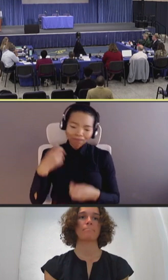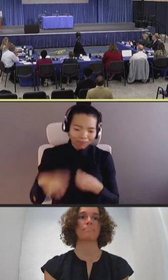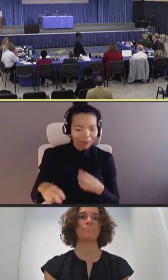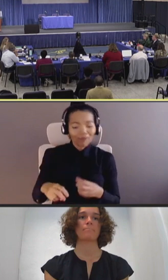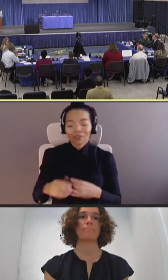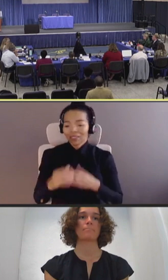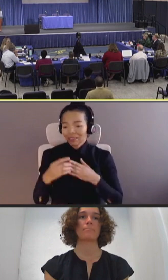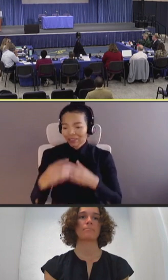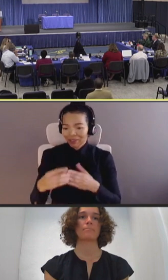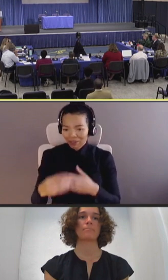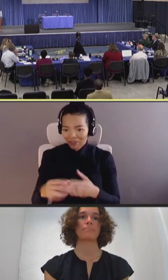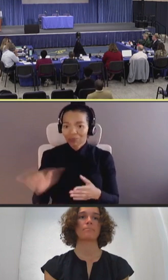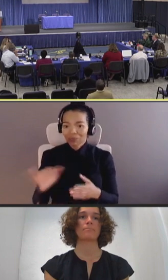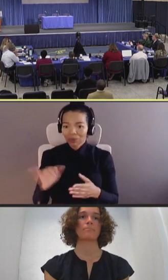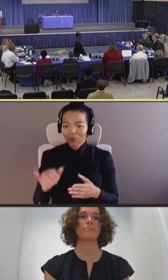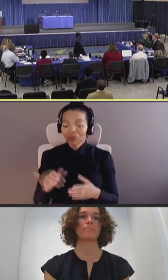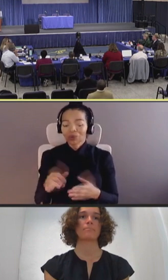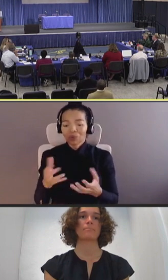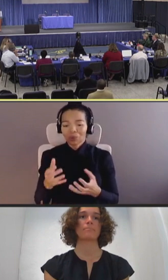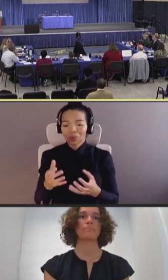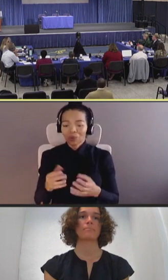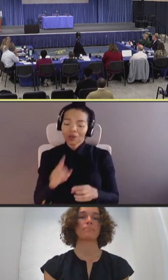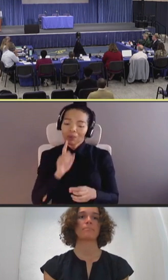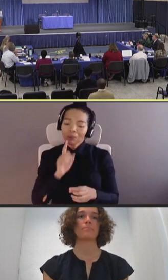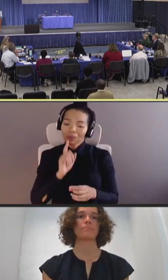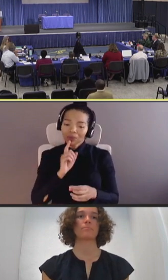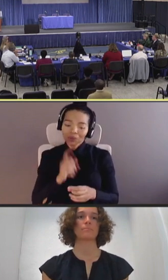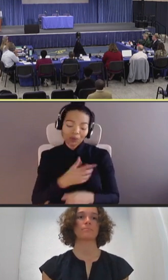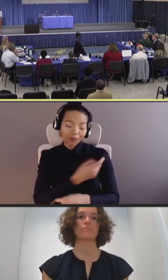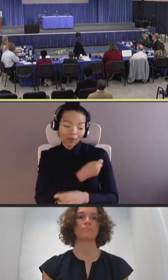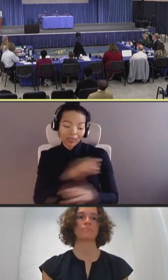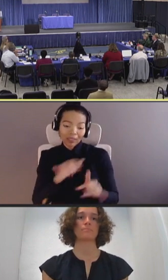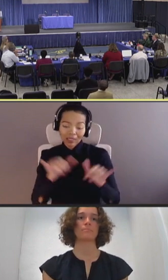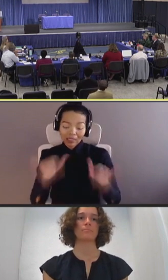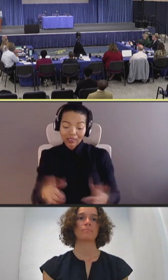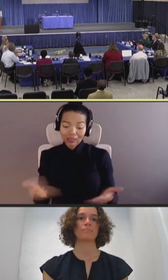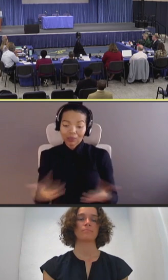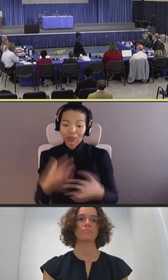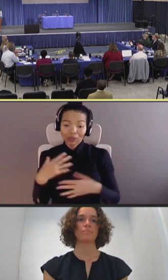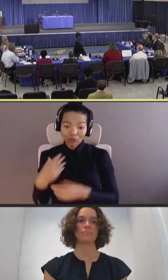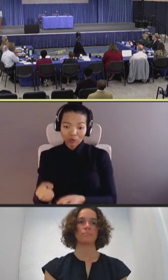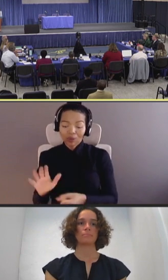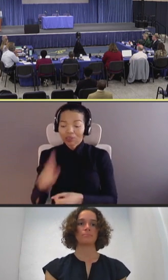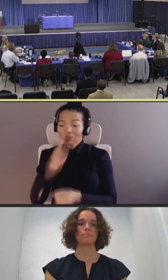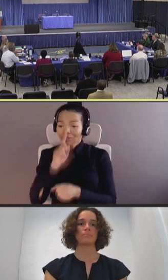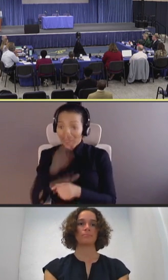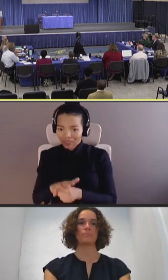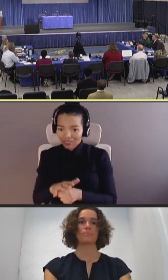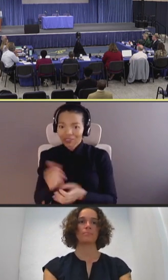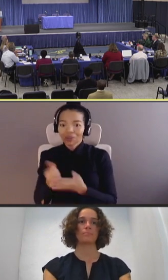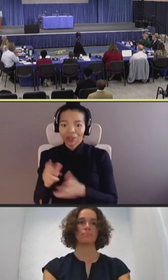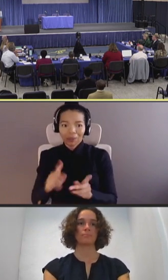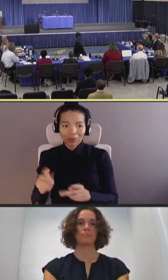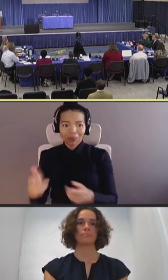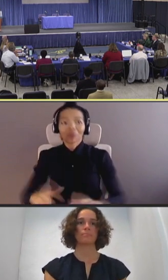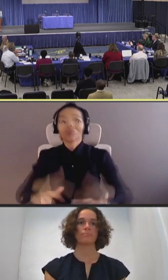to make the vaccination system in our country stronger, and his dedication to helping people.